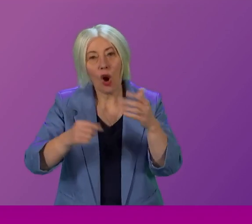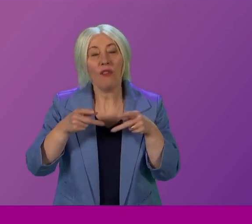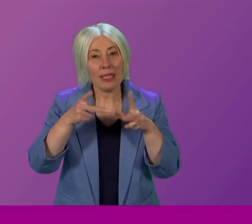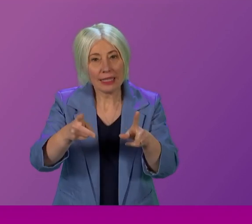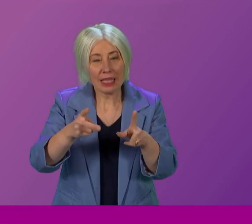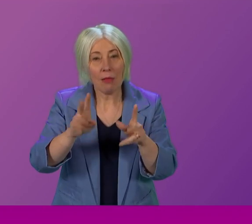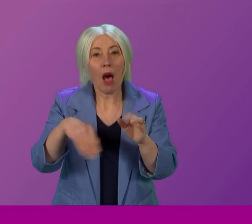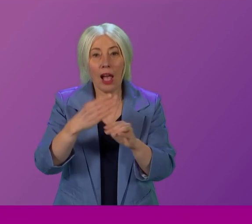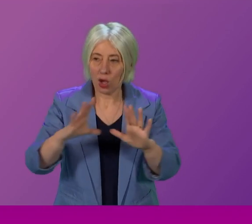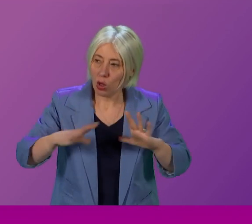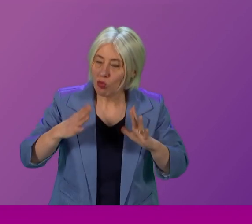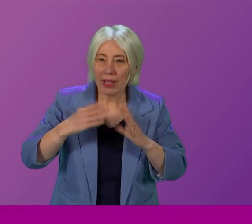I am struck by the fact that, when we announced an extension